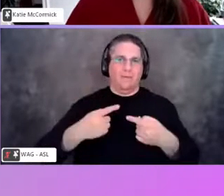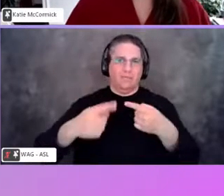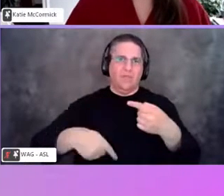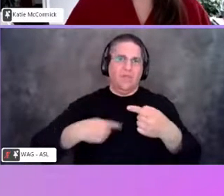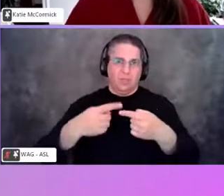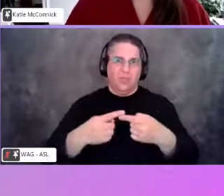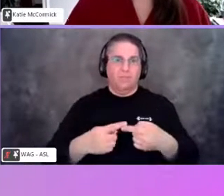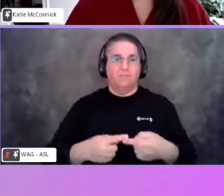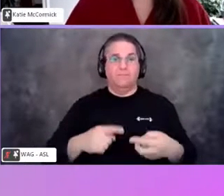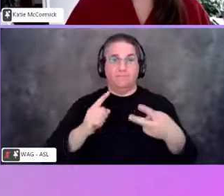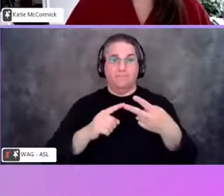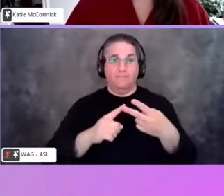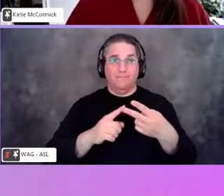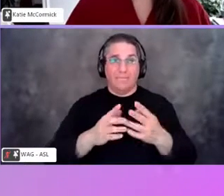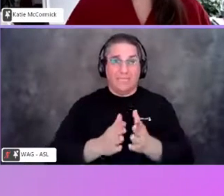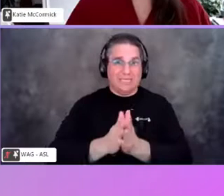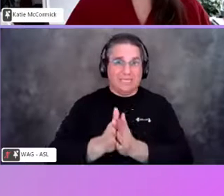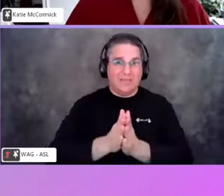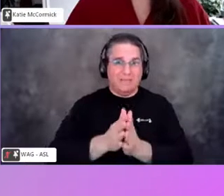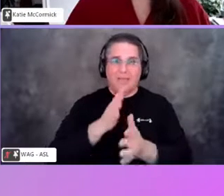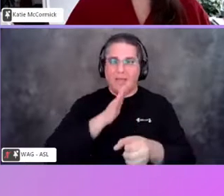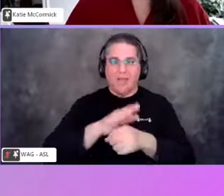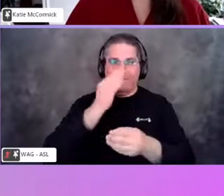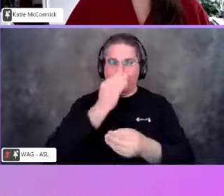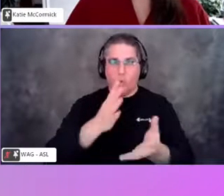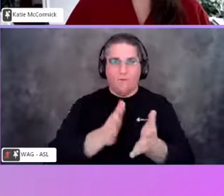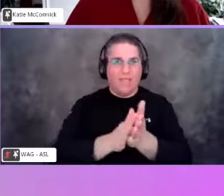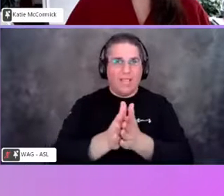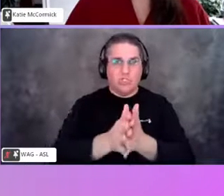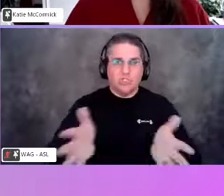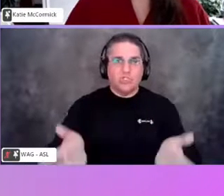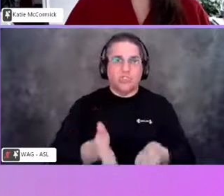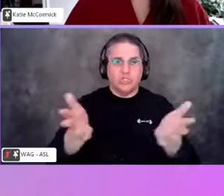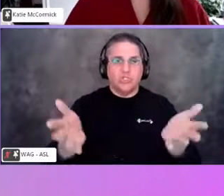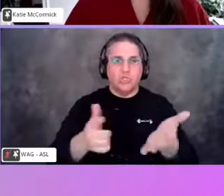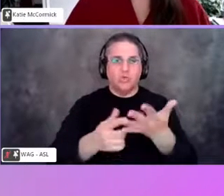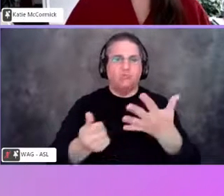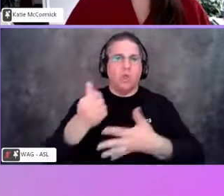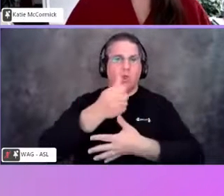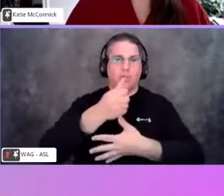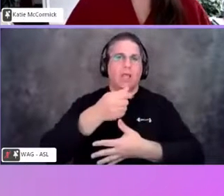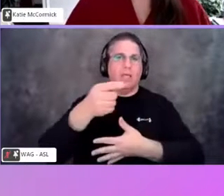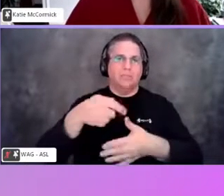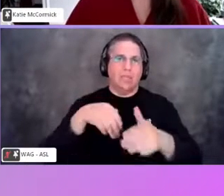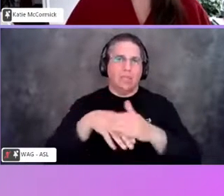accessibility fixes. Also accessibility were delayed considerations too late in the